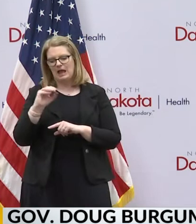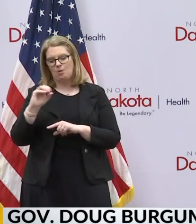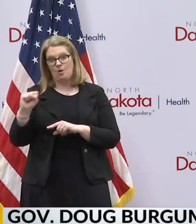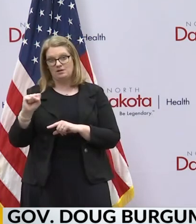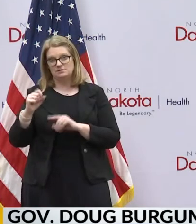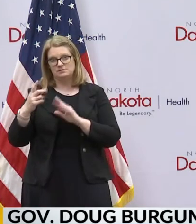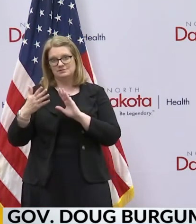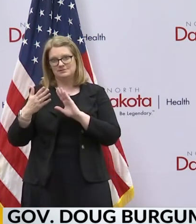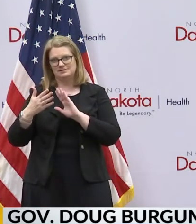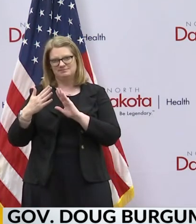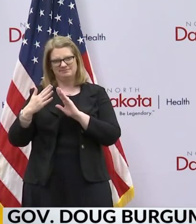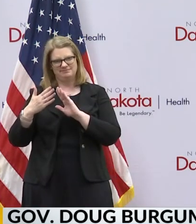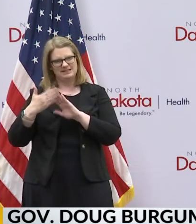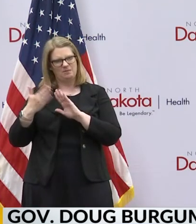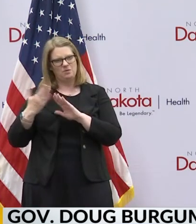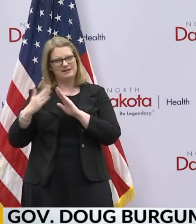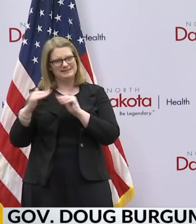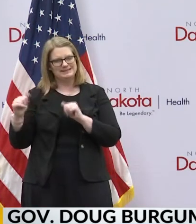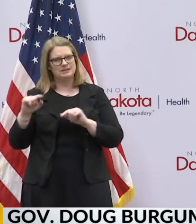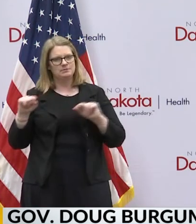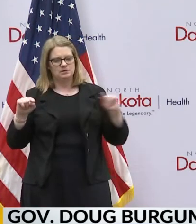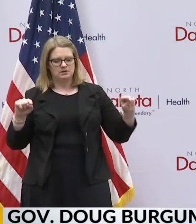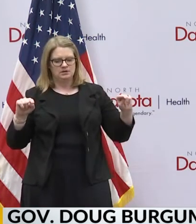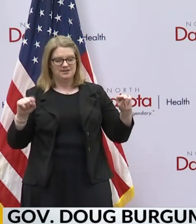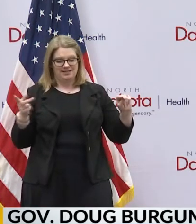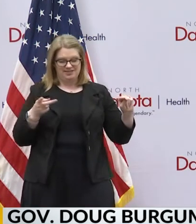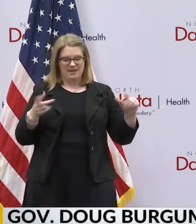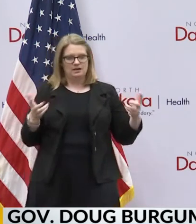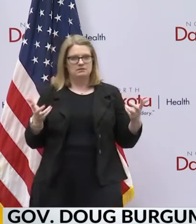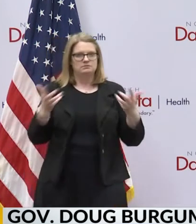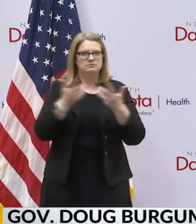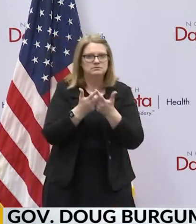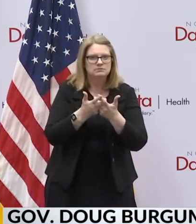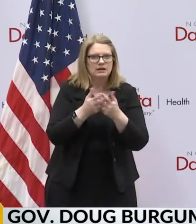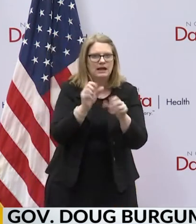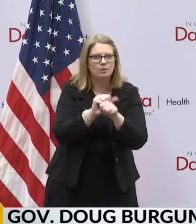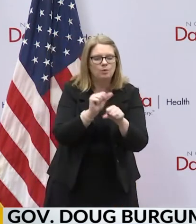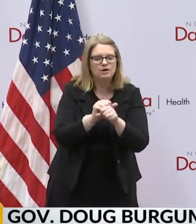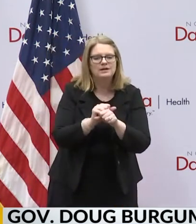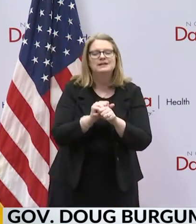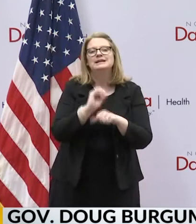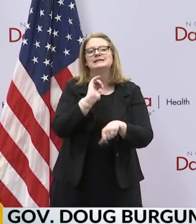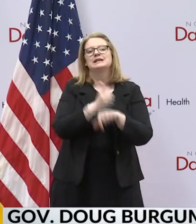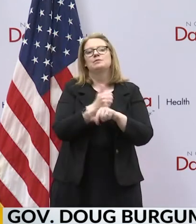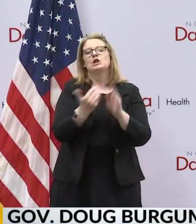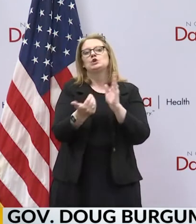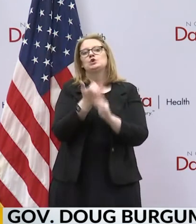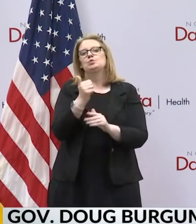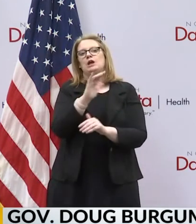THE ANDROID OPERATING SYSTEM AND APPLE HAVING THE IPHONE OR IOS OPERATING SYSTEM FOR -- THEY